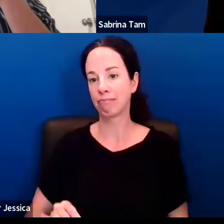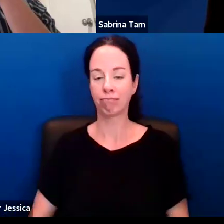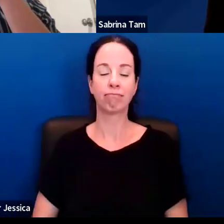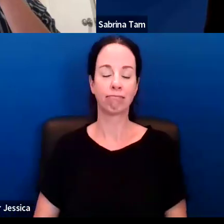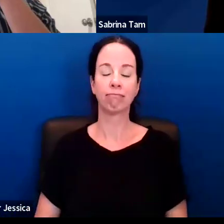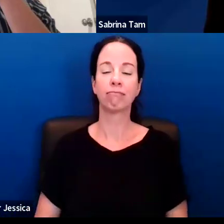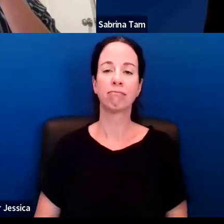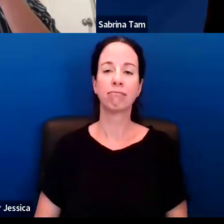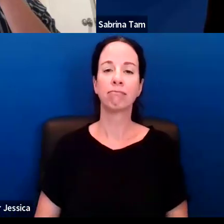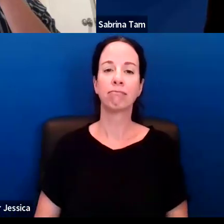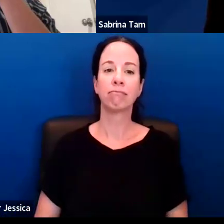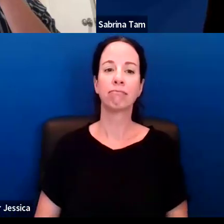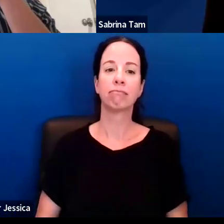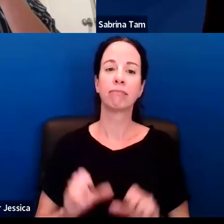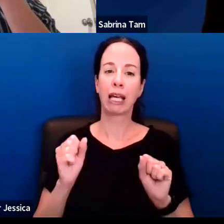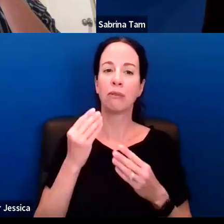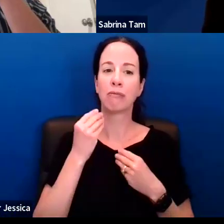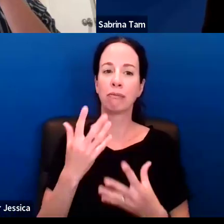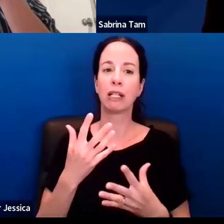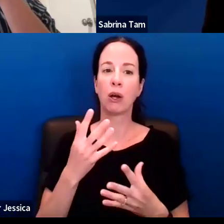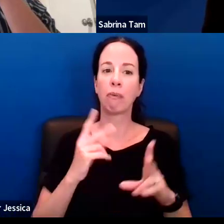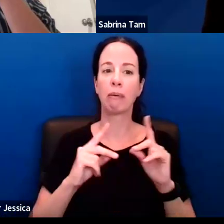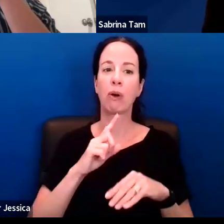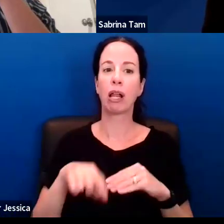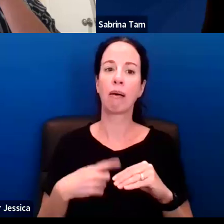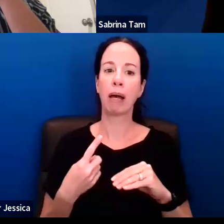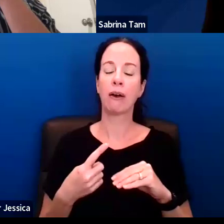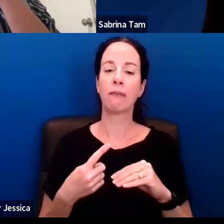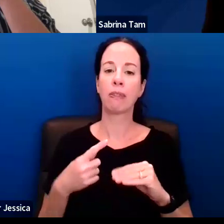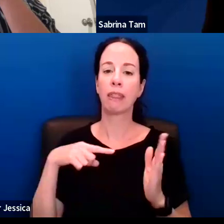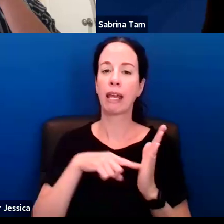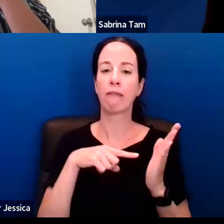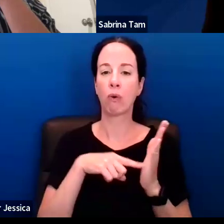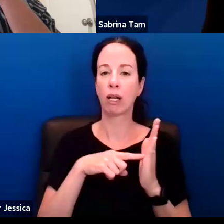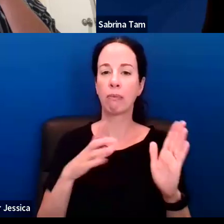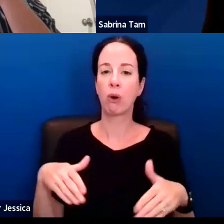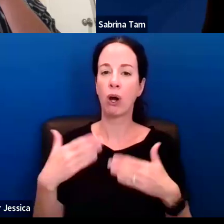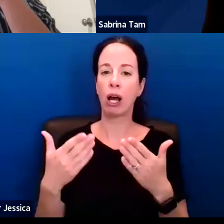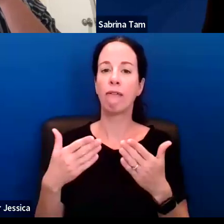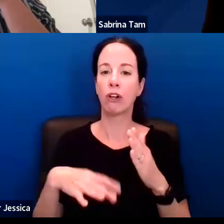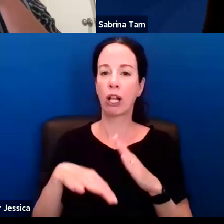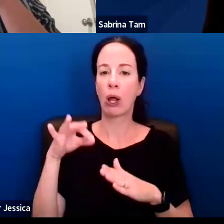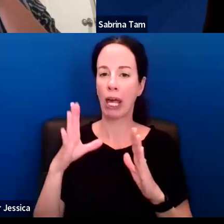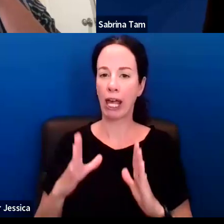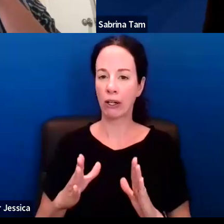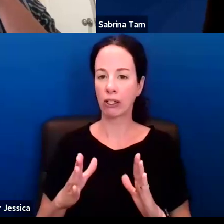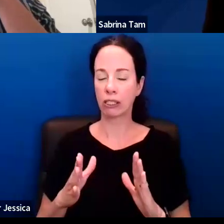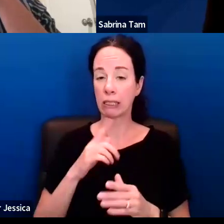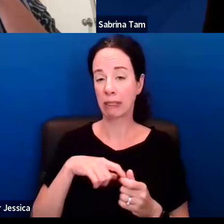can you tell people about the affordable offer locator specific to California, with